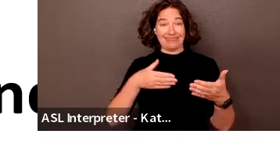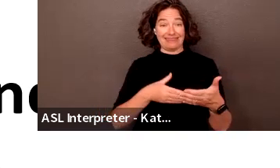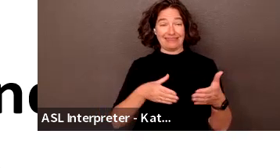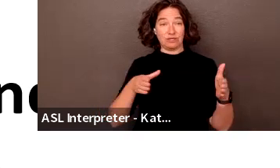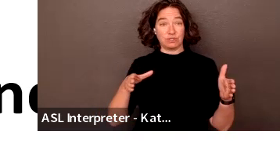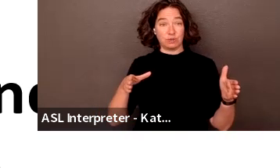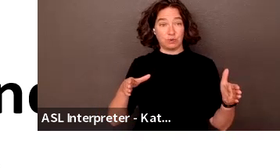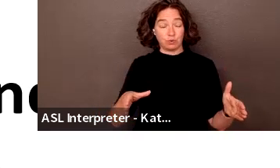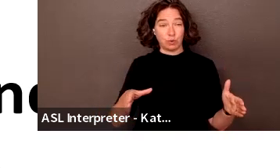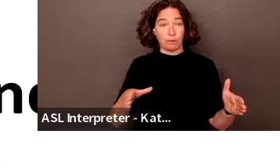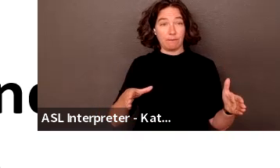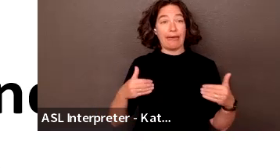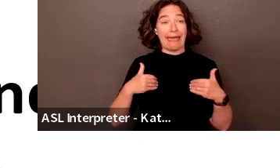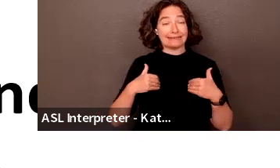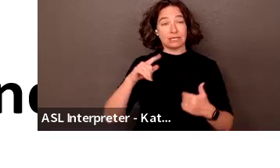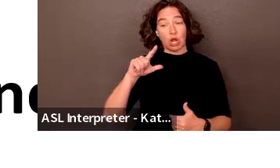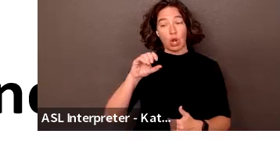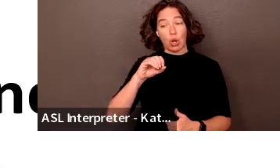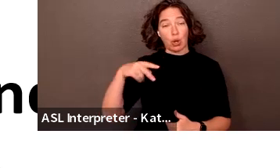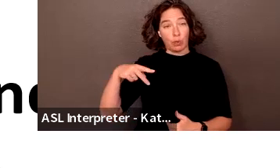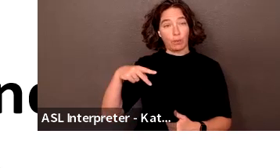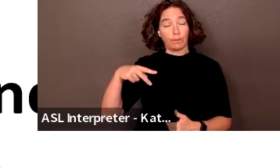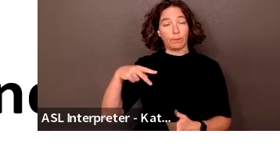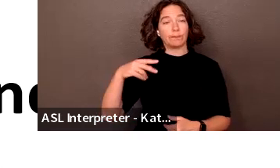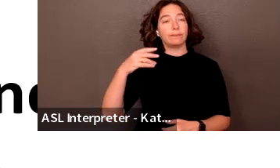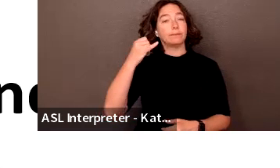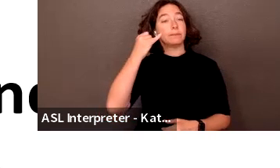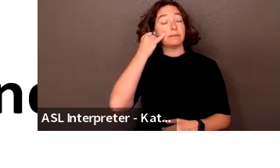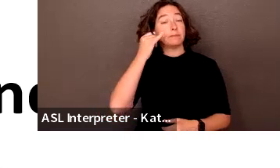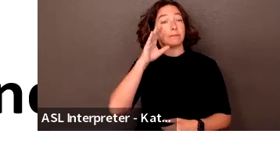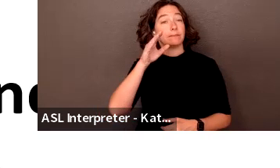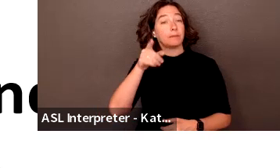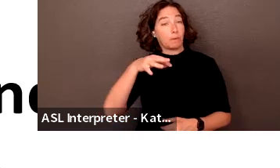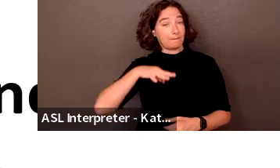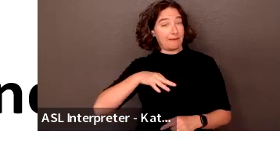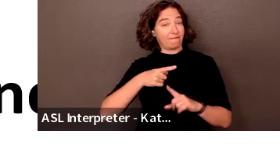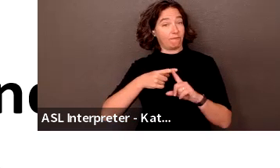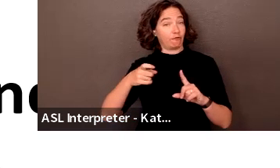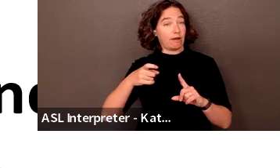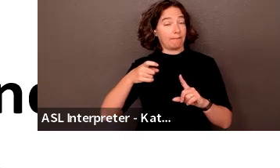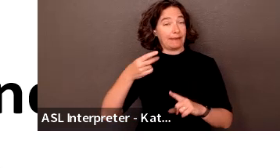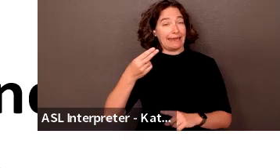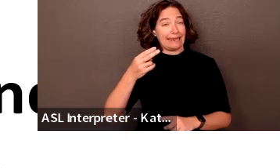We would like to speak slowly and one at a time and at a moderate pace with